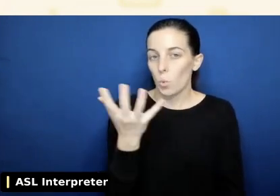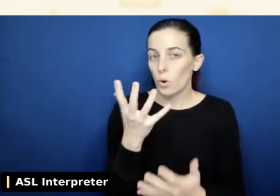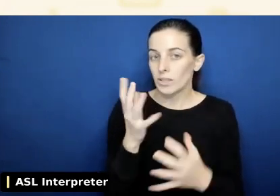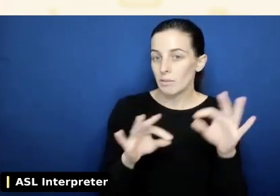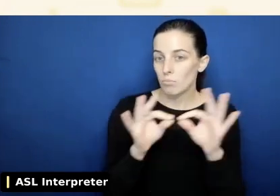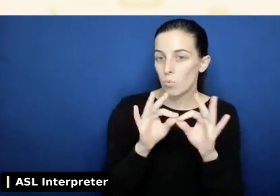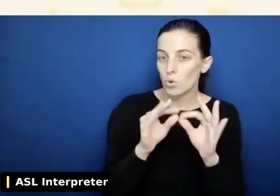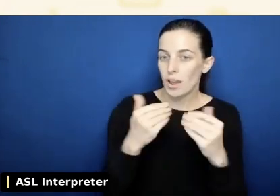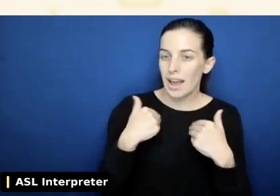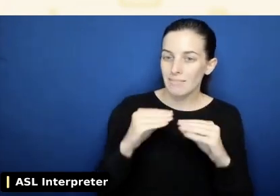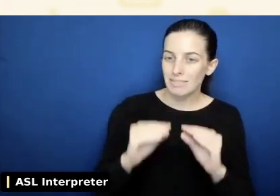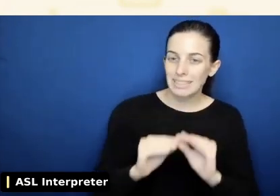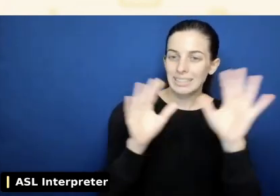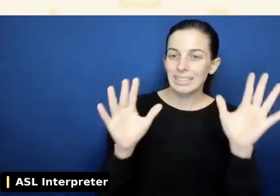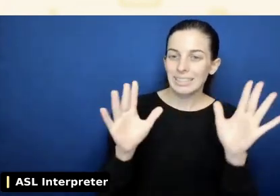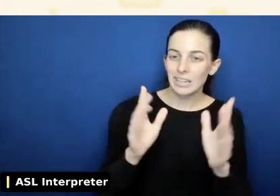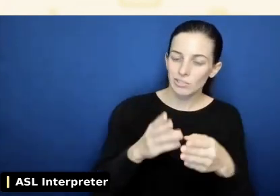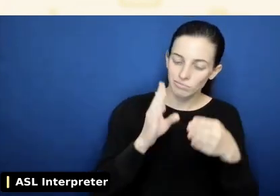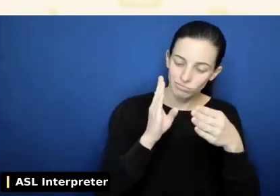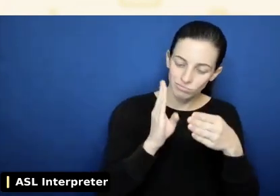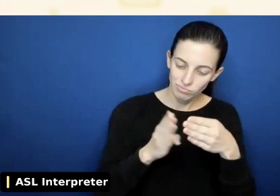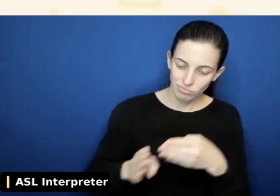and concise agenda ahead of time.